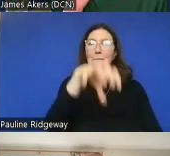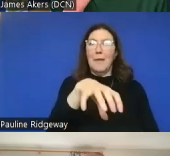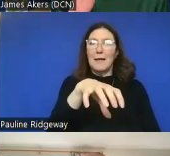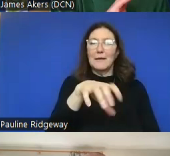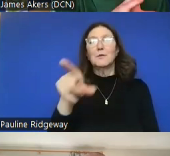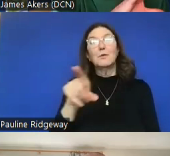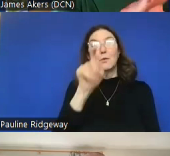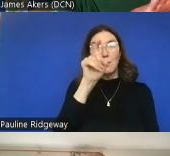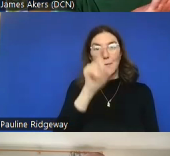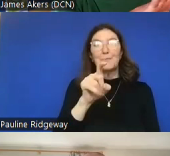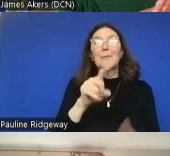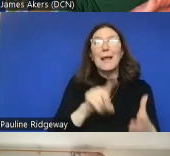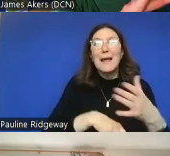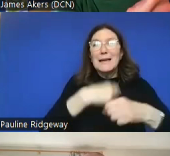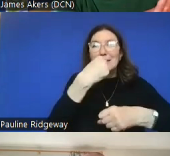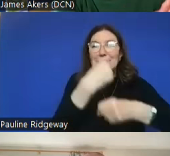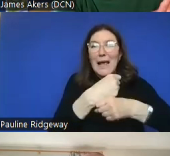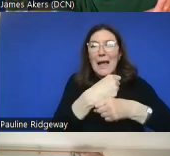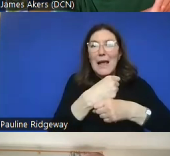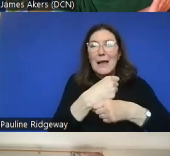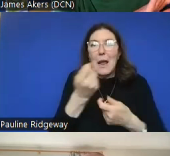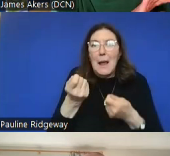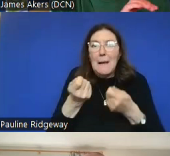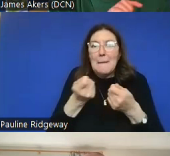and then you manage all of the scripts within Tag Manager itself.